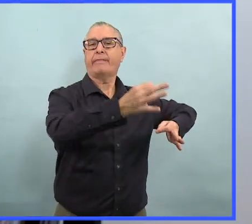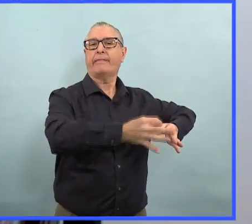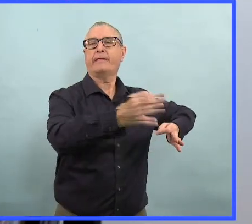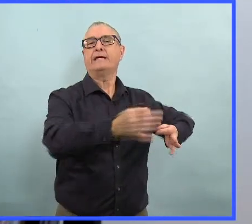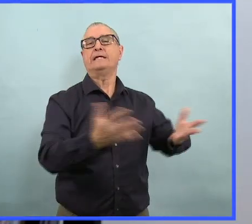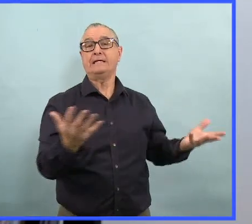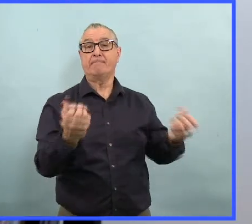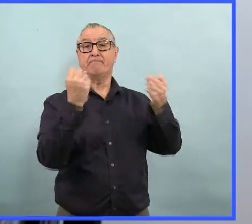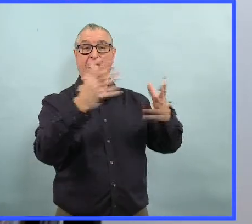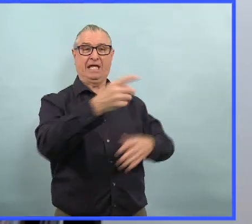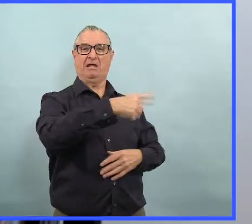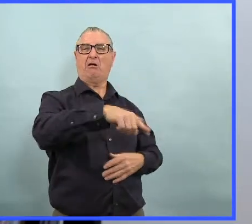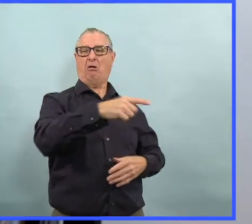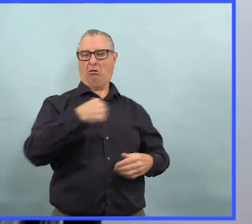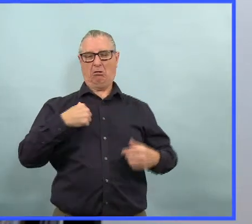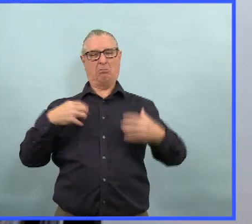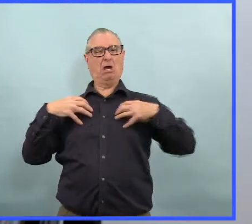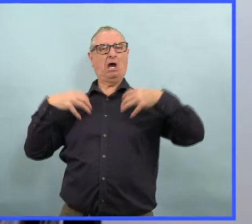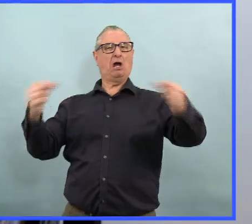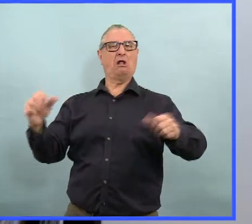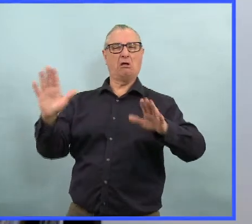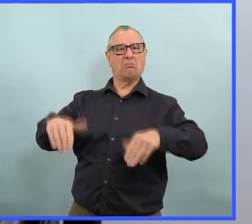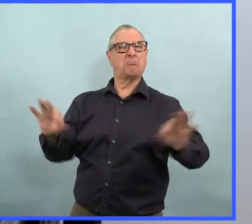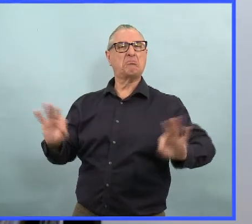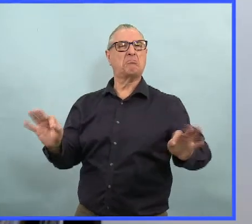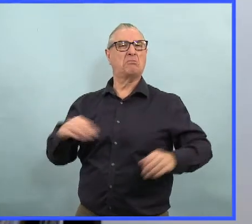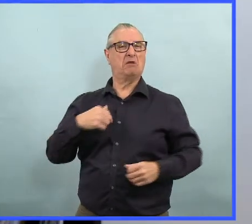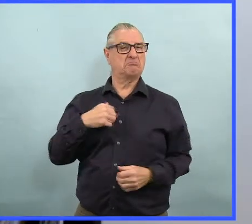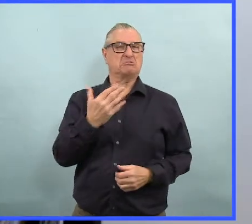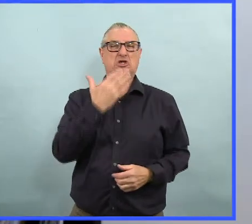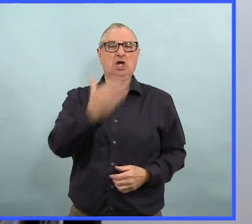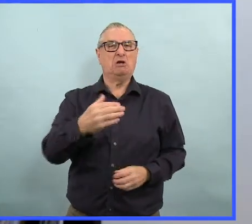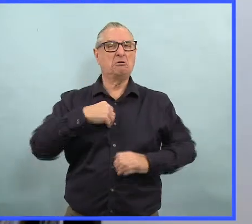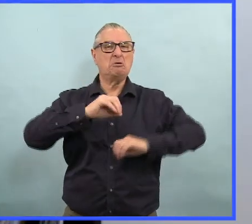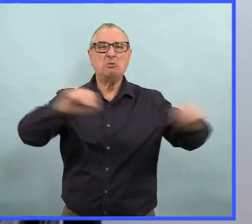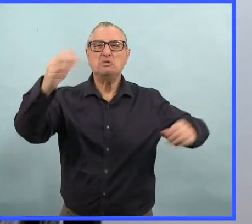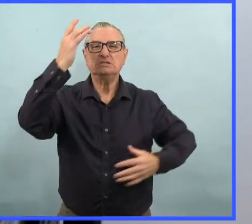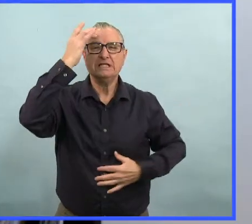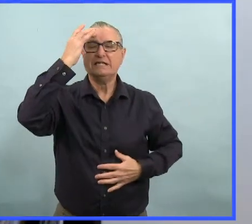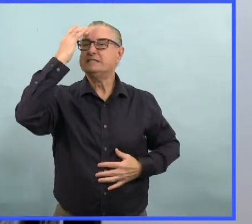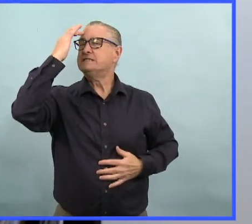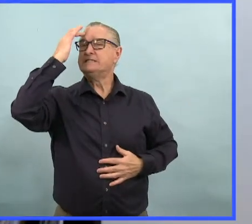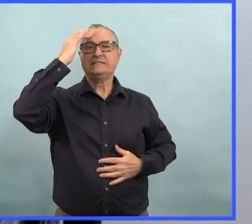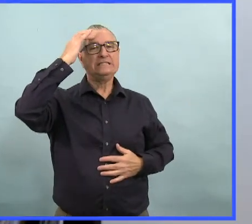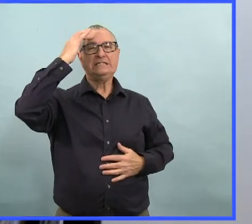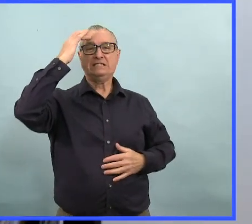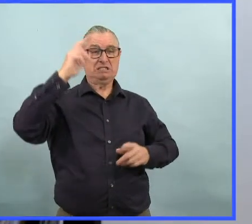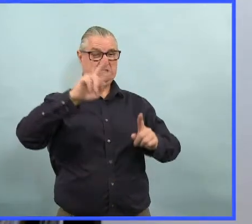the community so it can be very easy to not feel worried about the severe outcomes related to coven